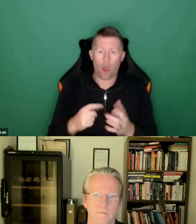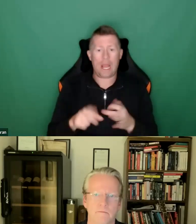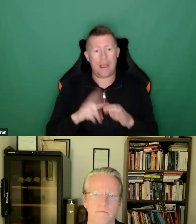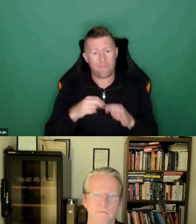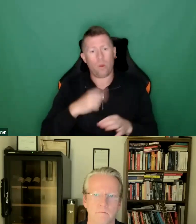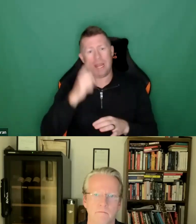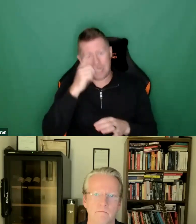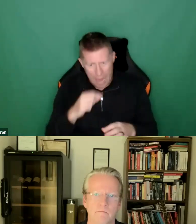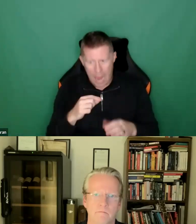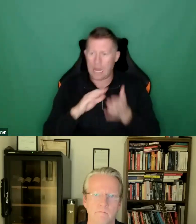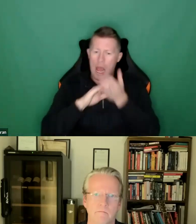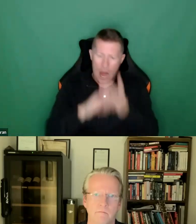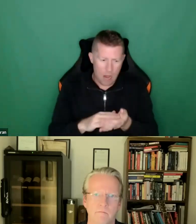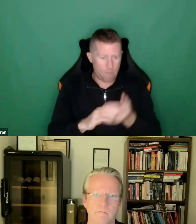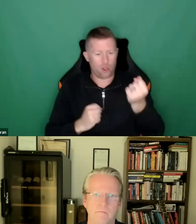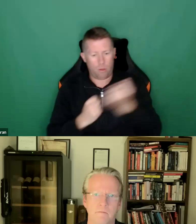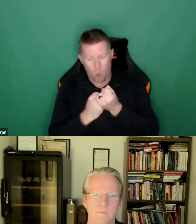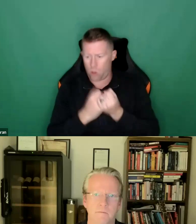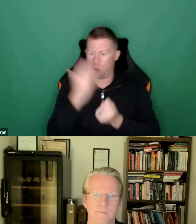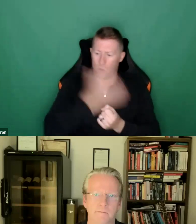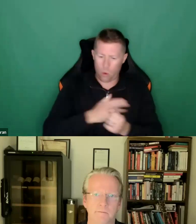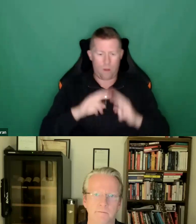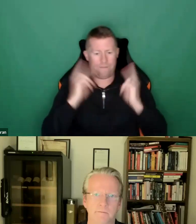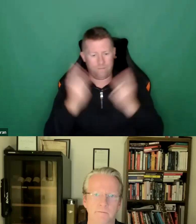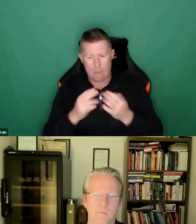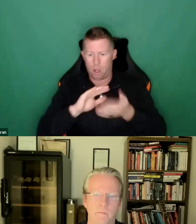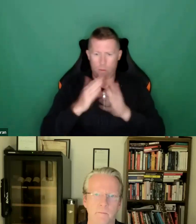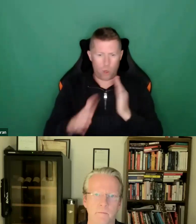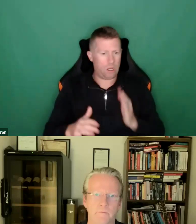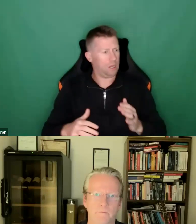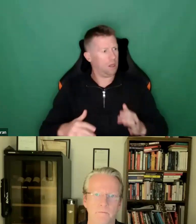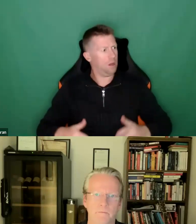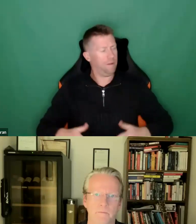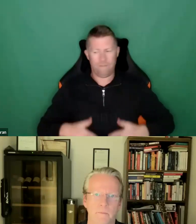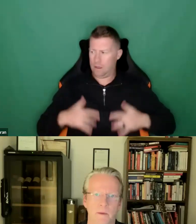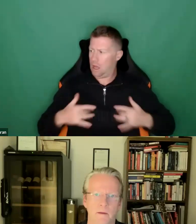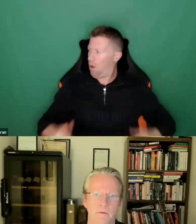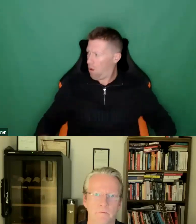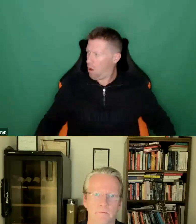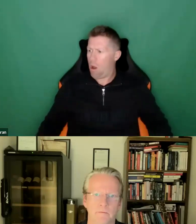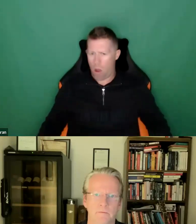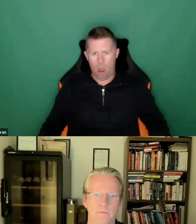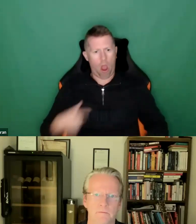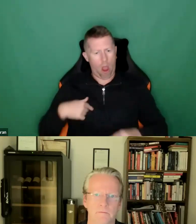would leave your job. That's what kids are doing by the time they get to grade 3. So I'm